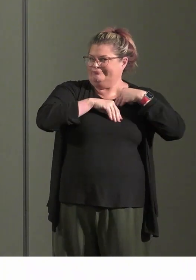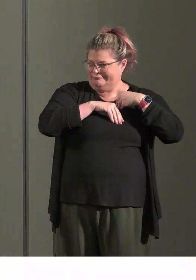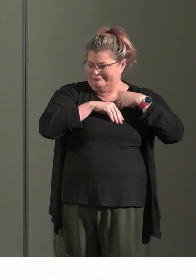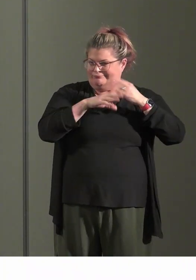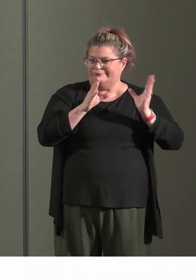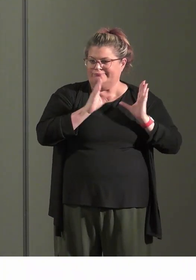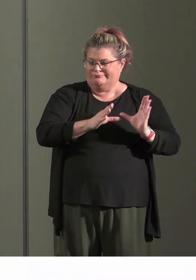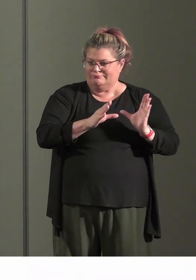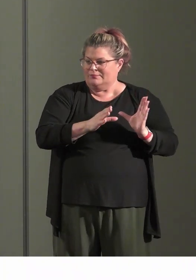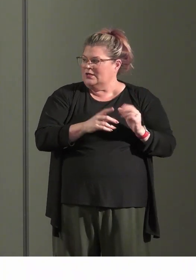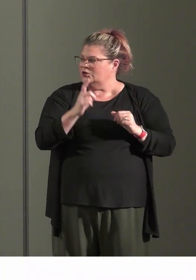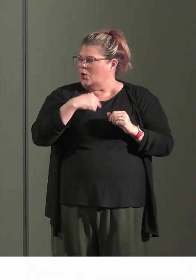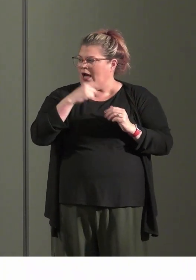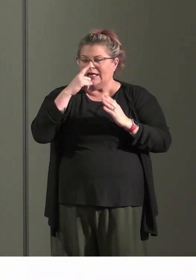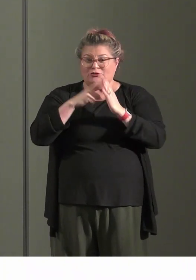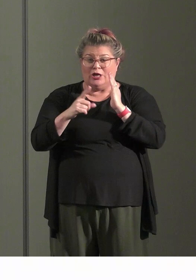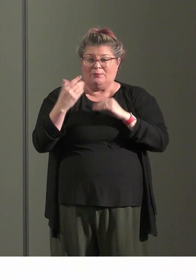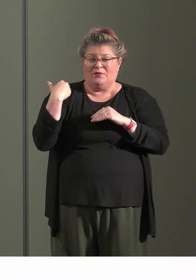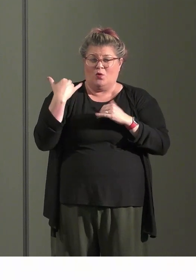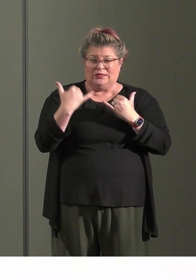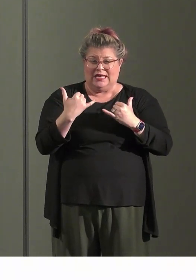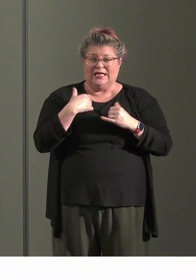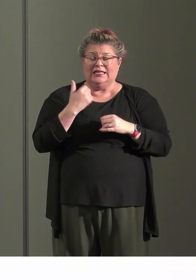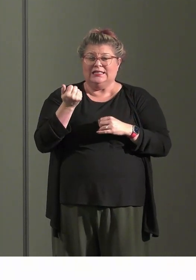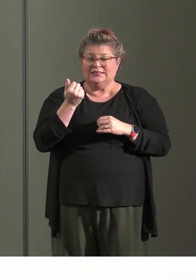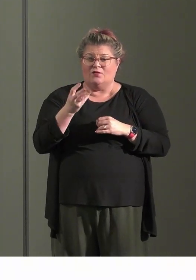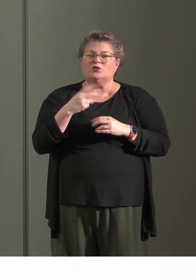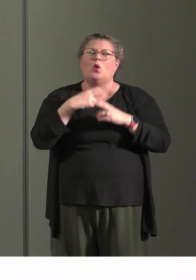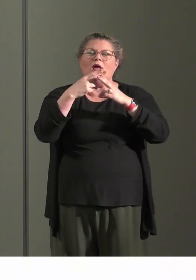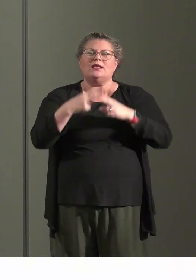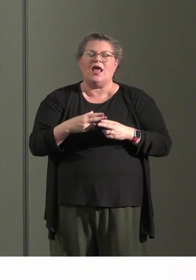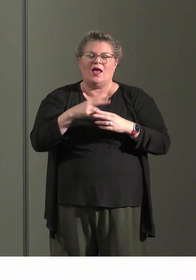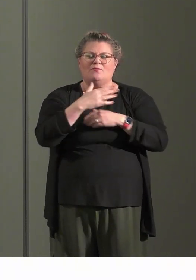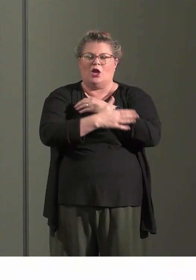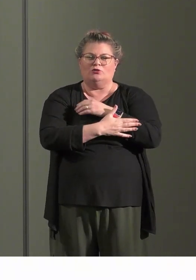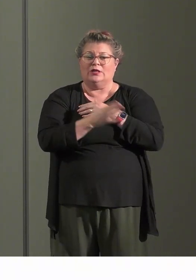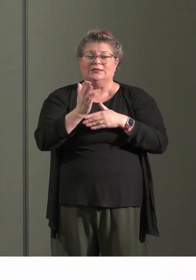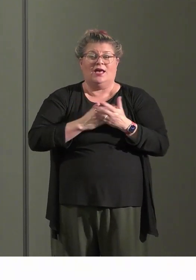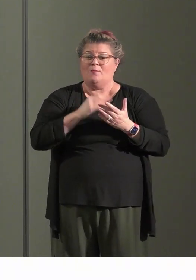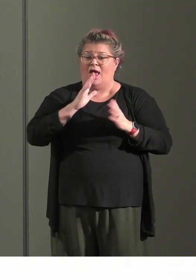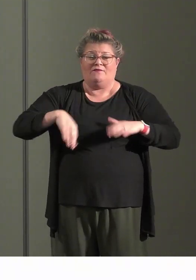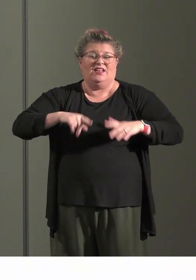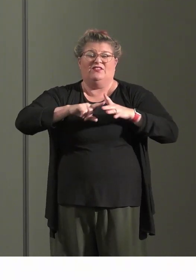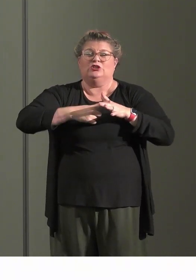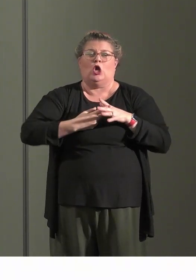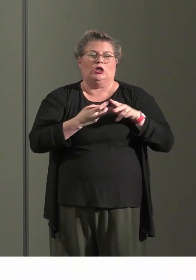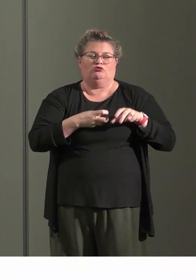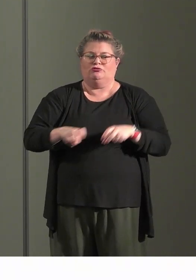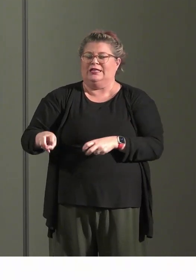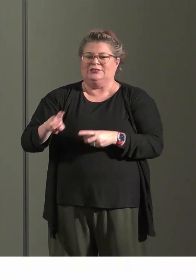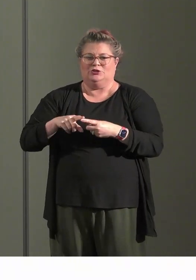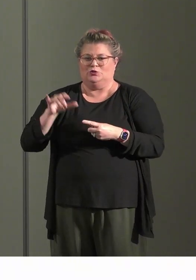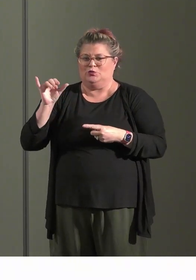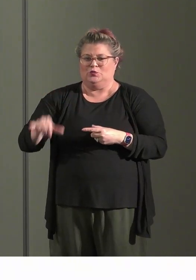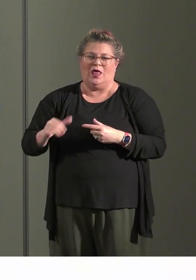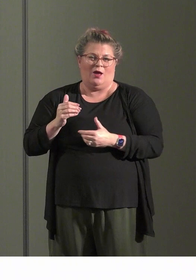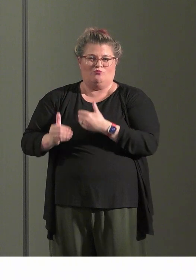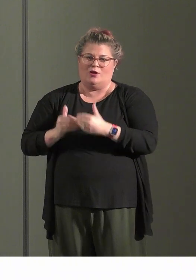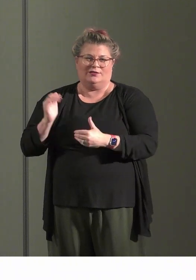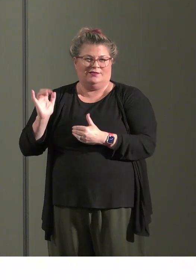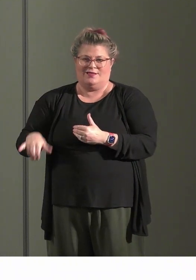implementative. There were some that have not began the transition even though it completed